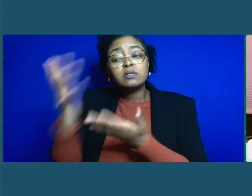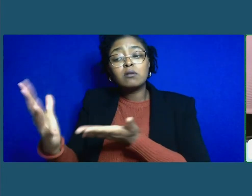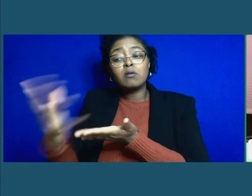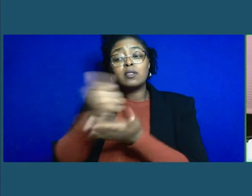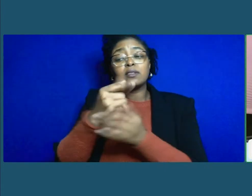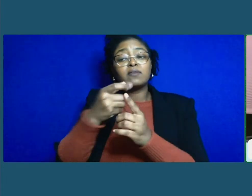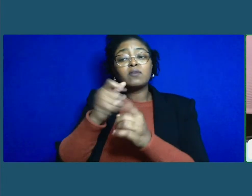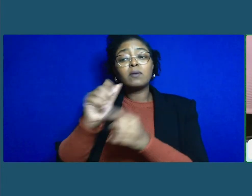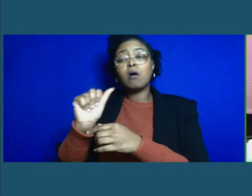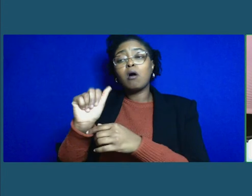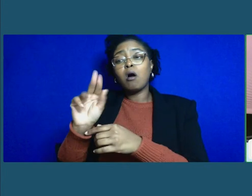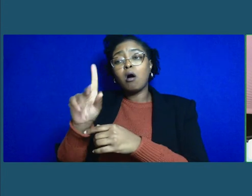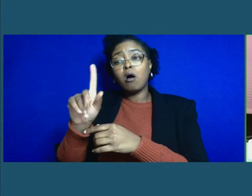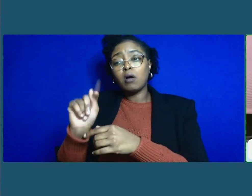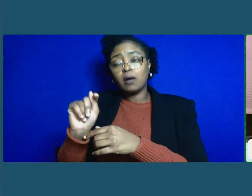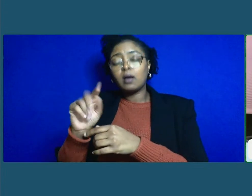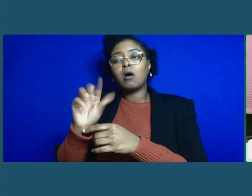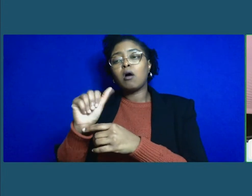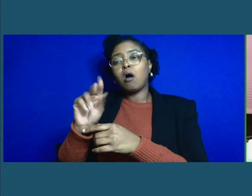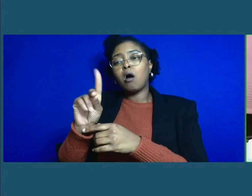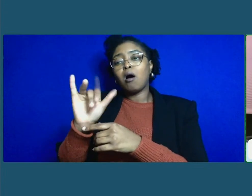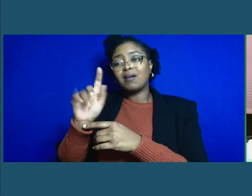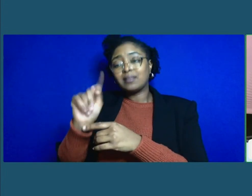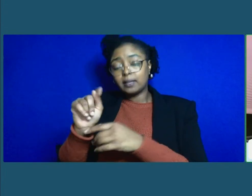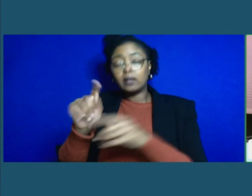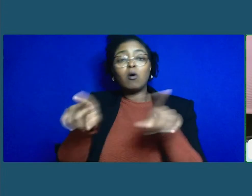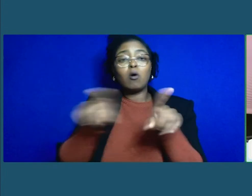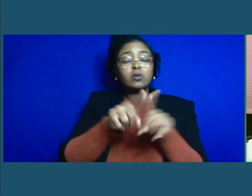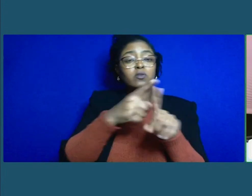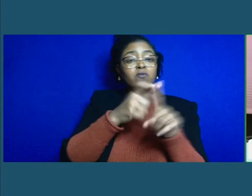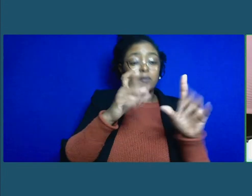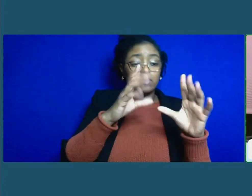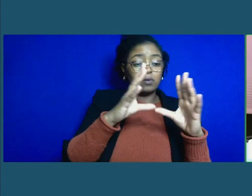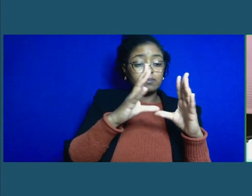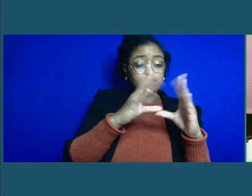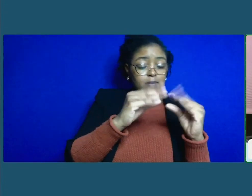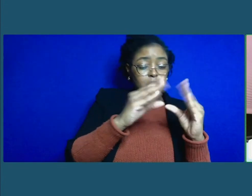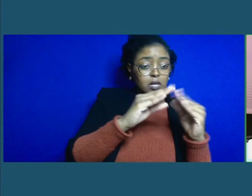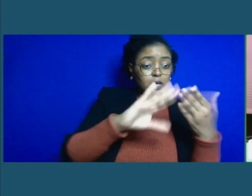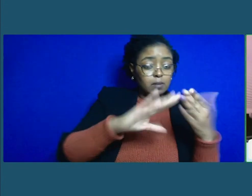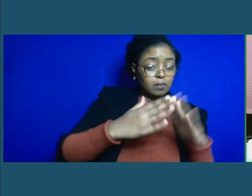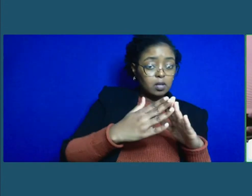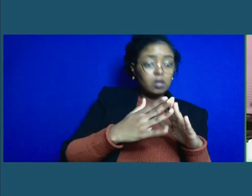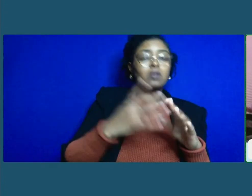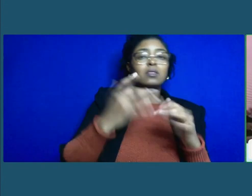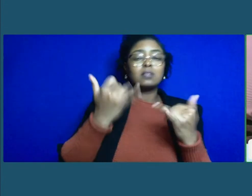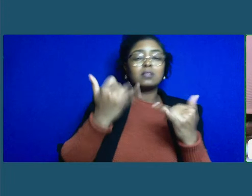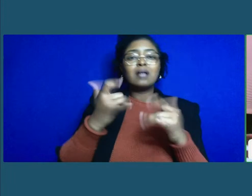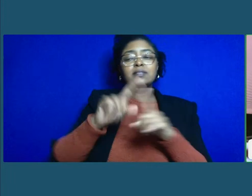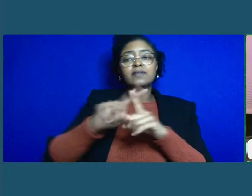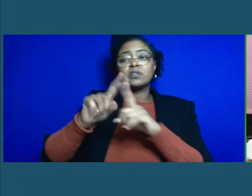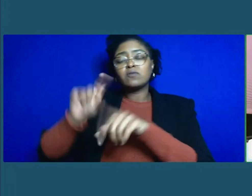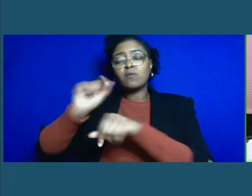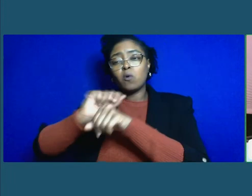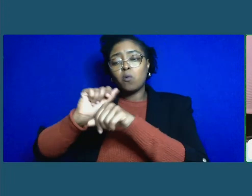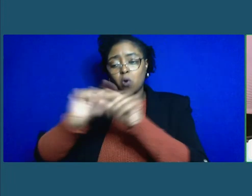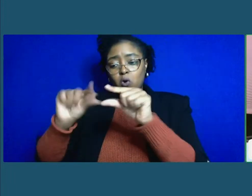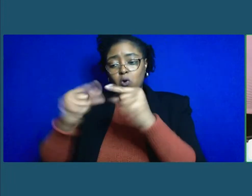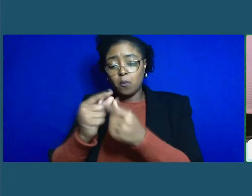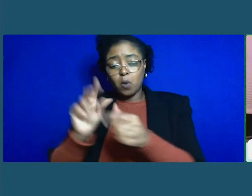the information that was collected both through the audit , as well as the community. Conversations that we have